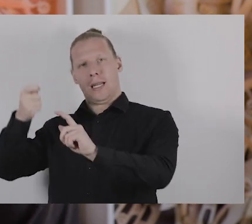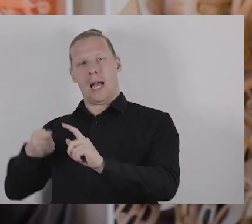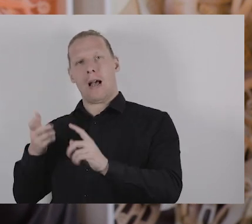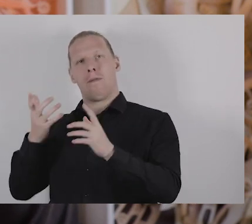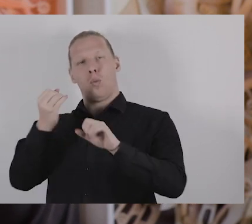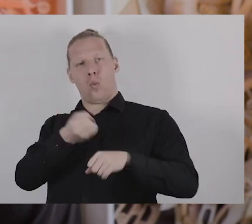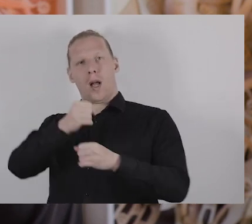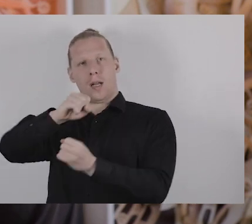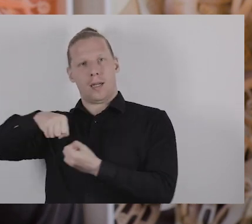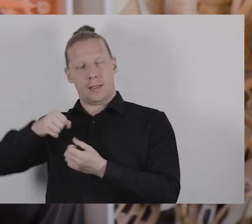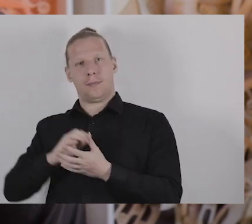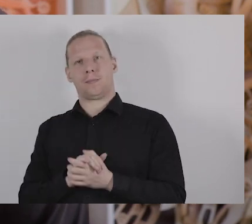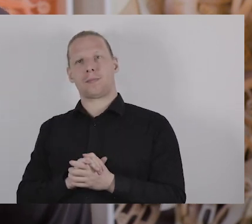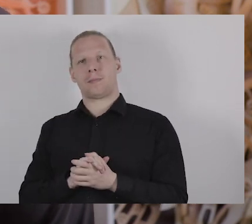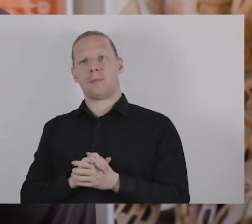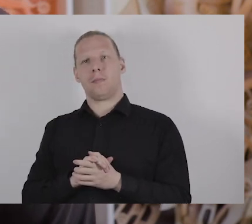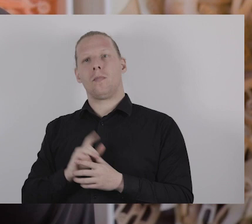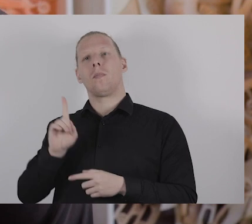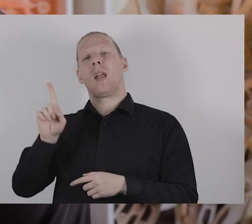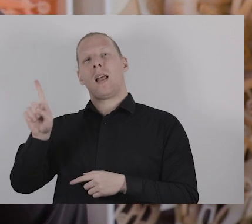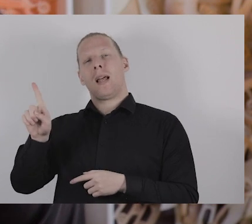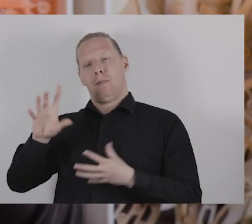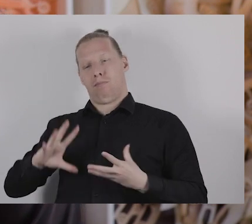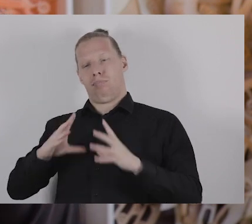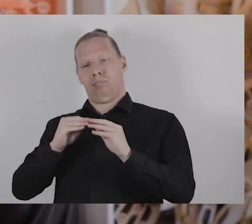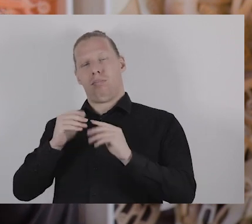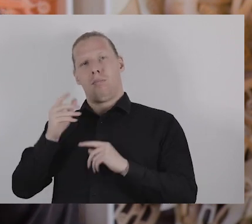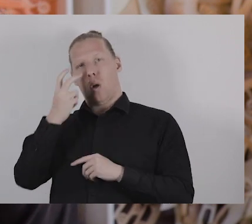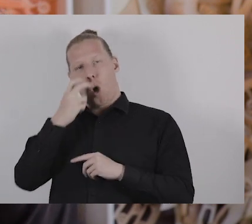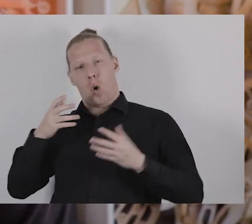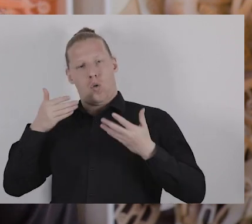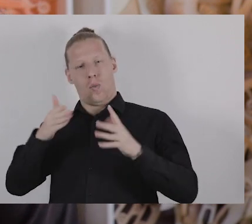It's said that this knowledge was dormant for over 600 years.